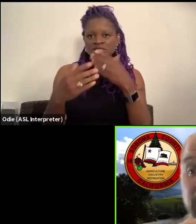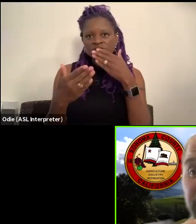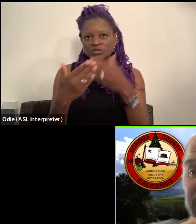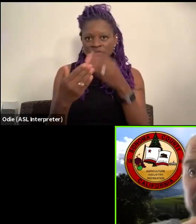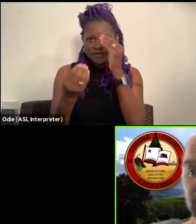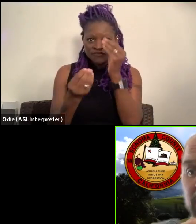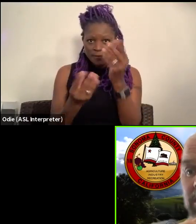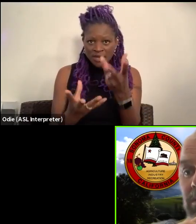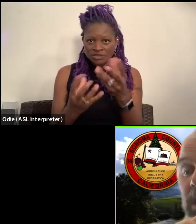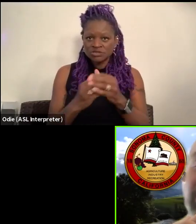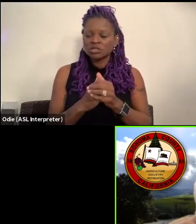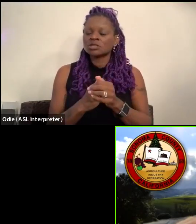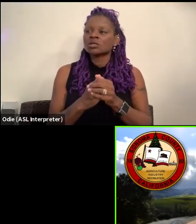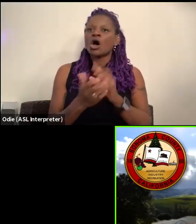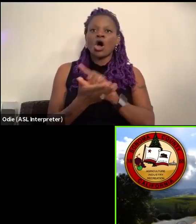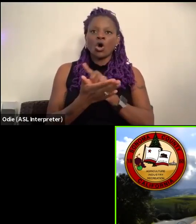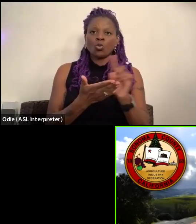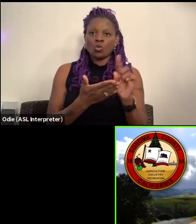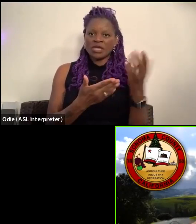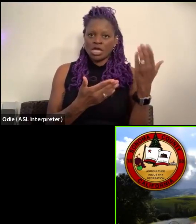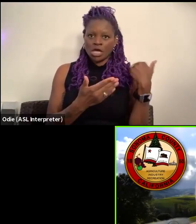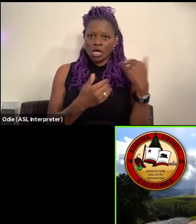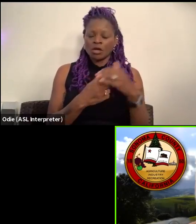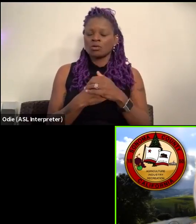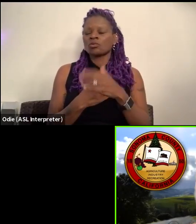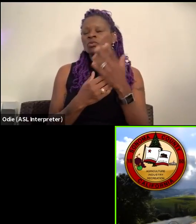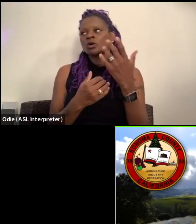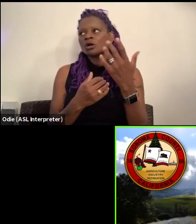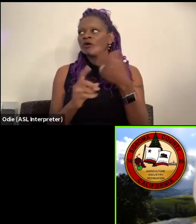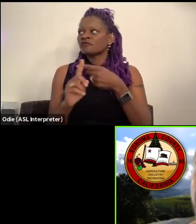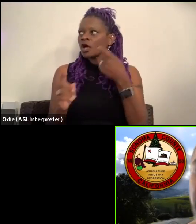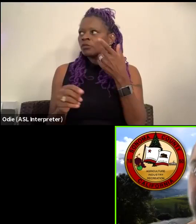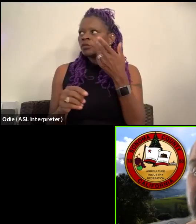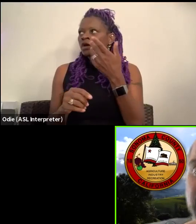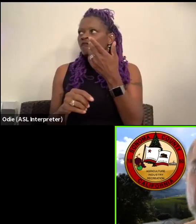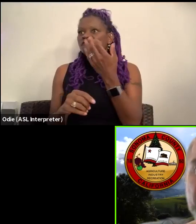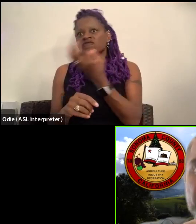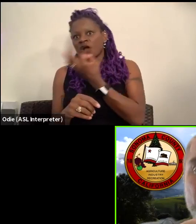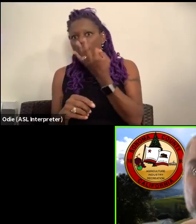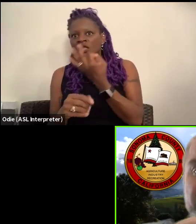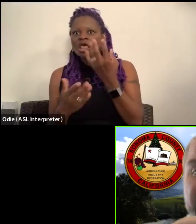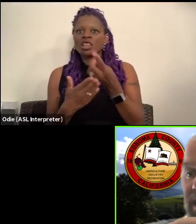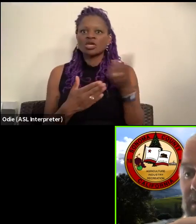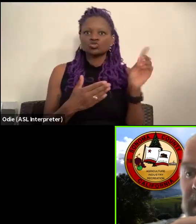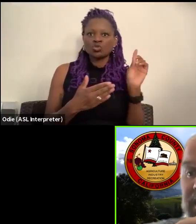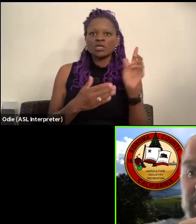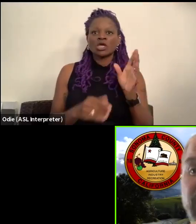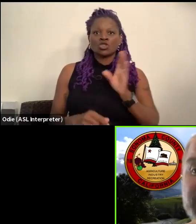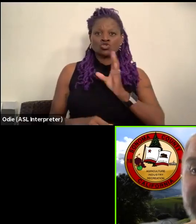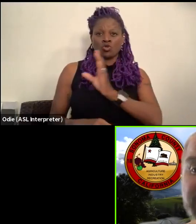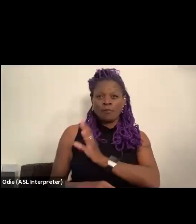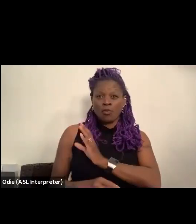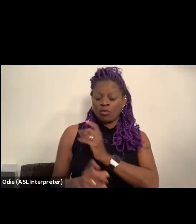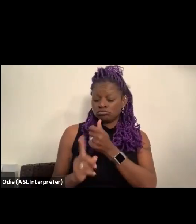know, we could go well from last Friday, a week from from this last Friday. The board had had a good conversation and